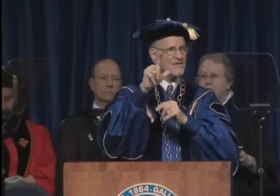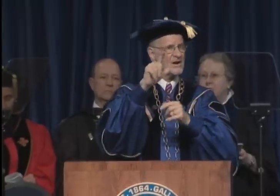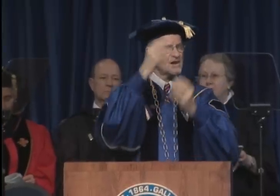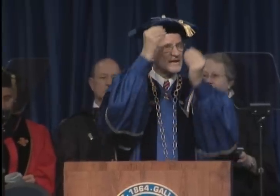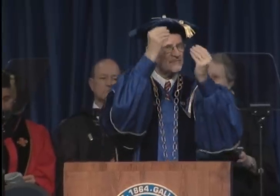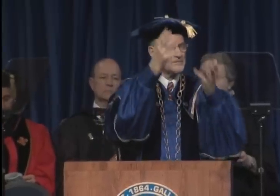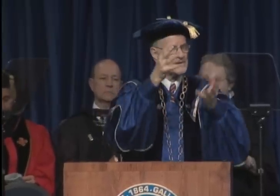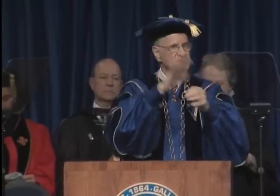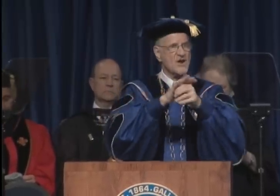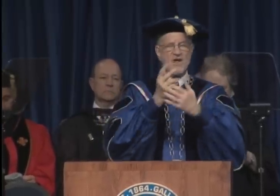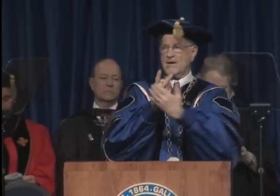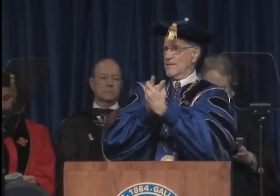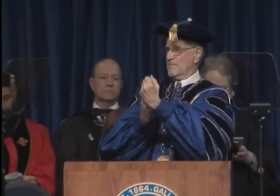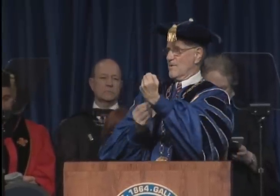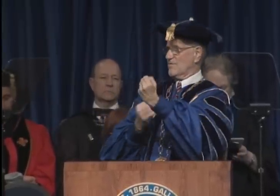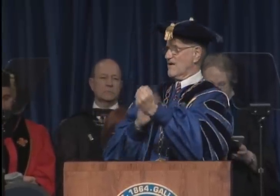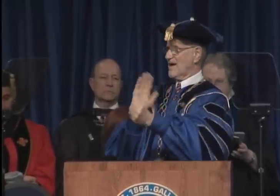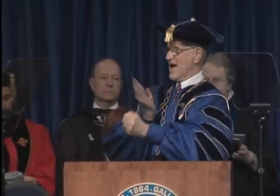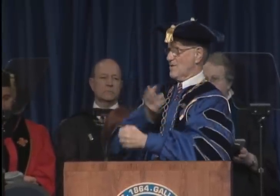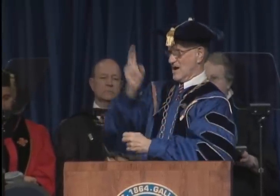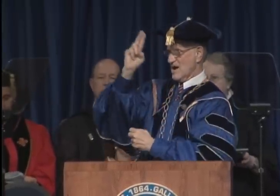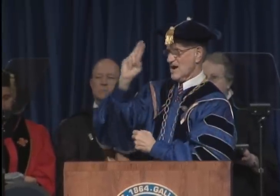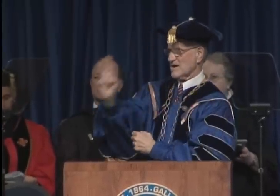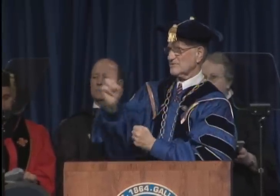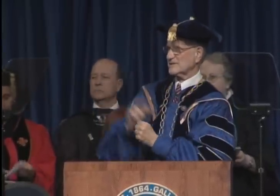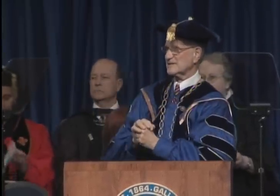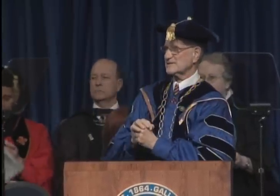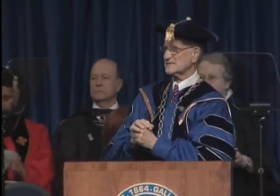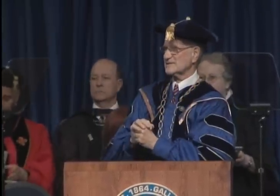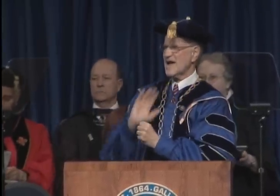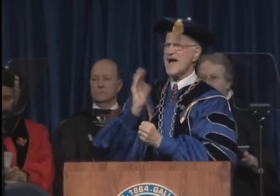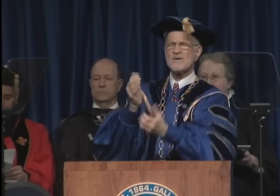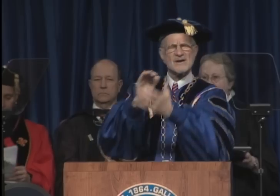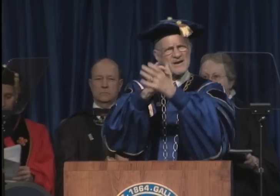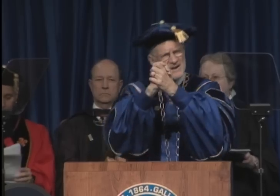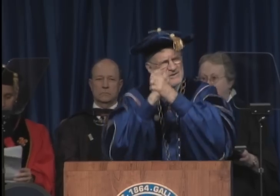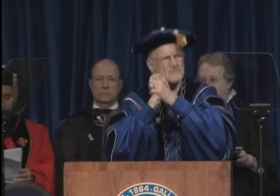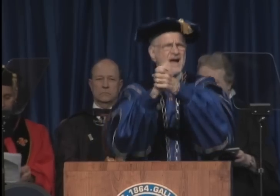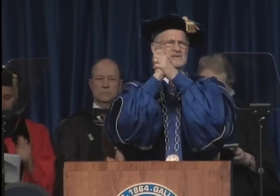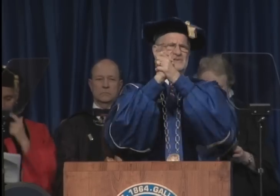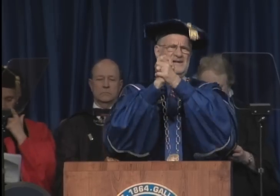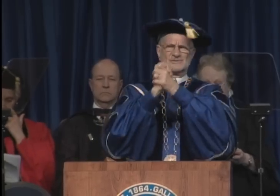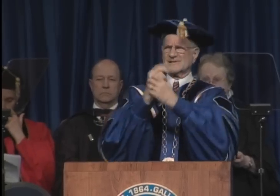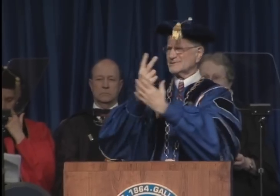on both of our honorees.